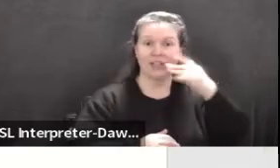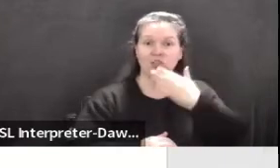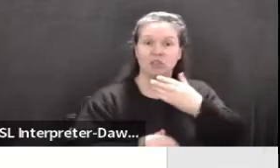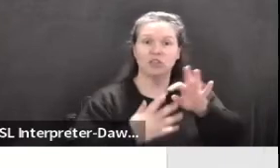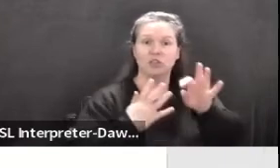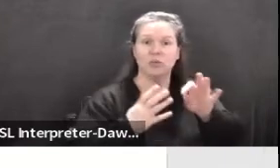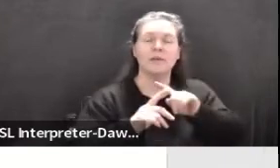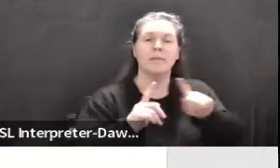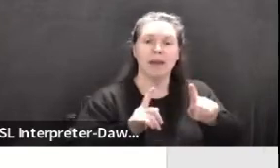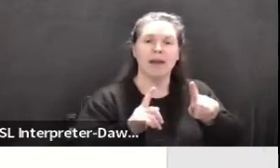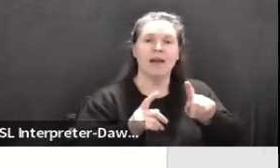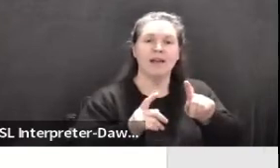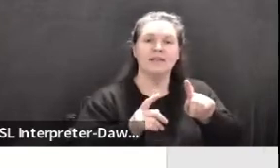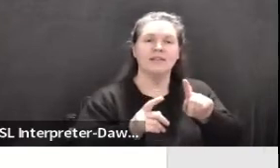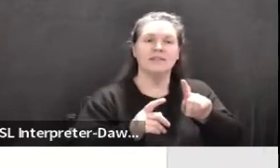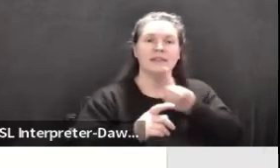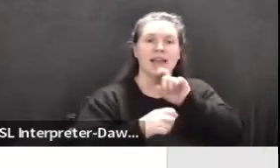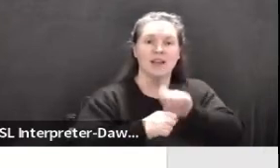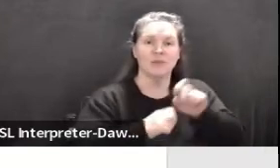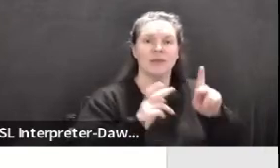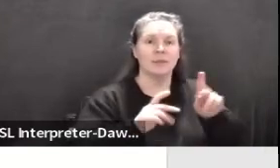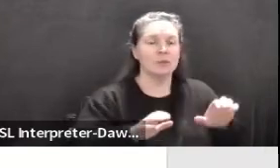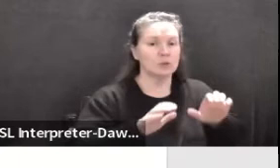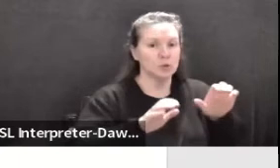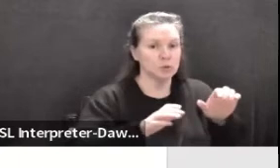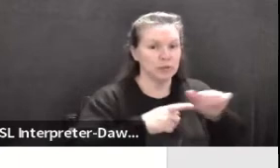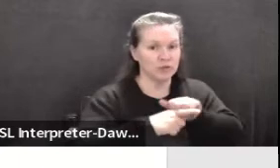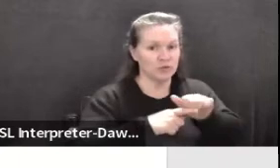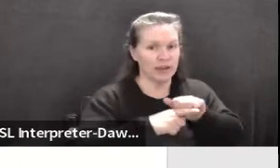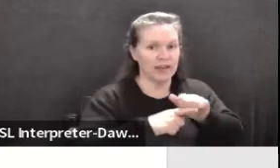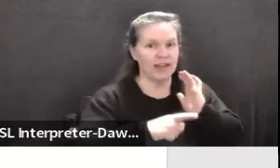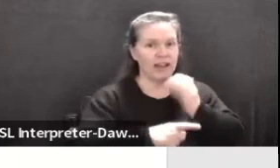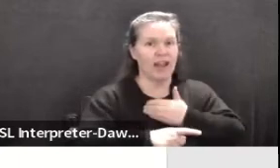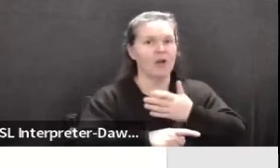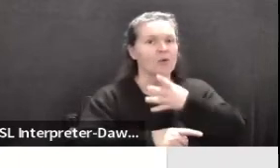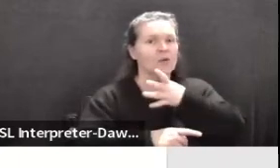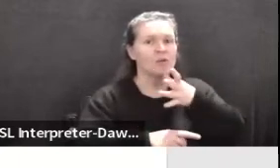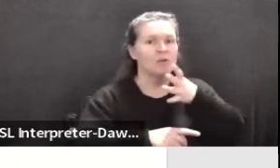but when it comes to the people actually doing the training for our rural areas throughout the state of Washington